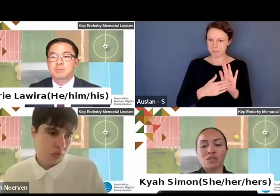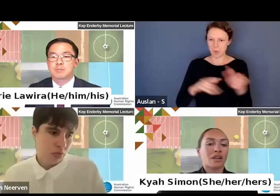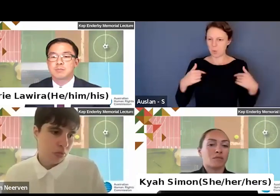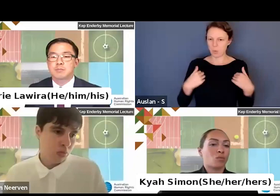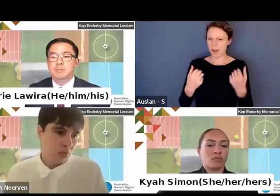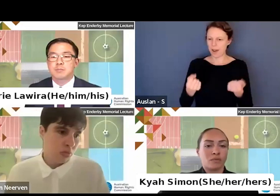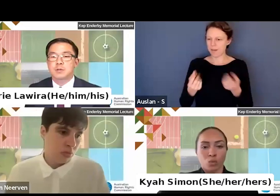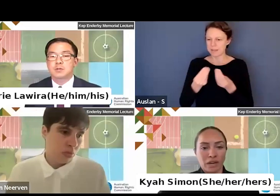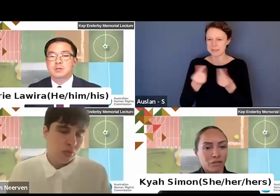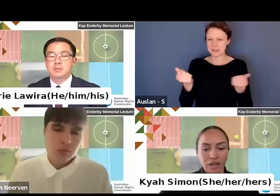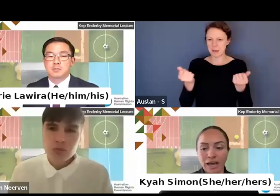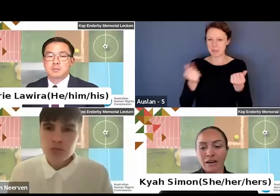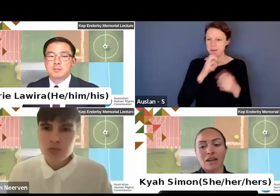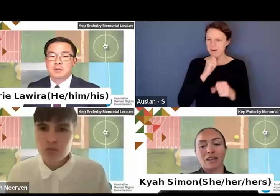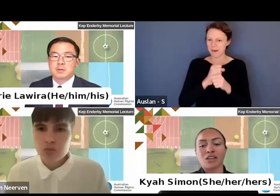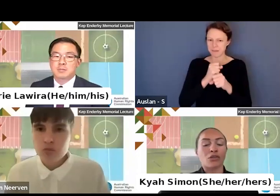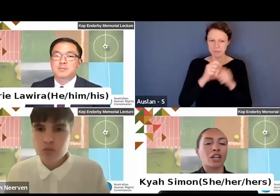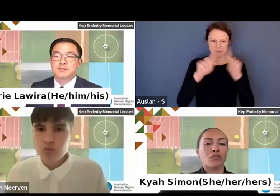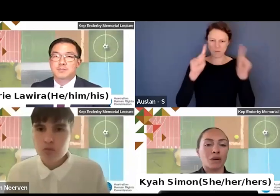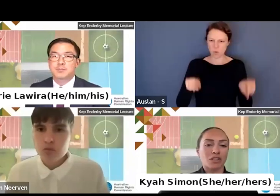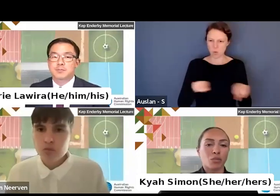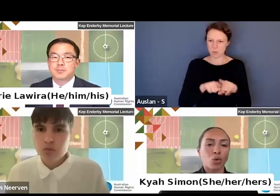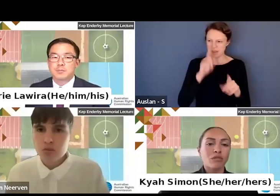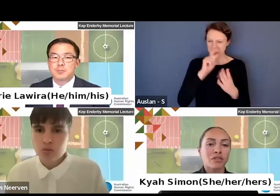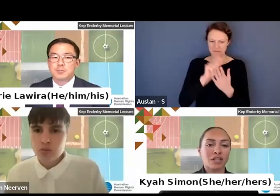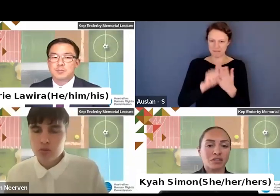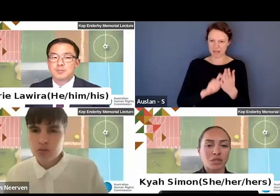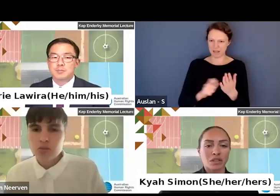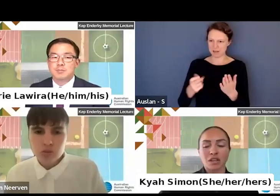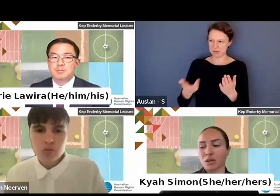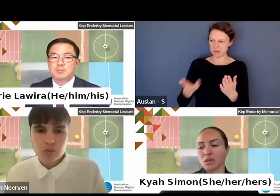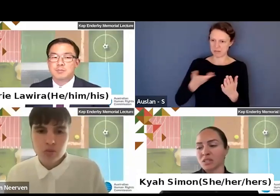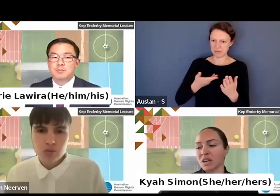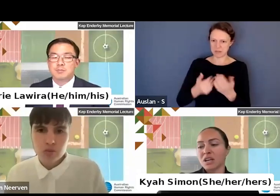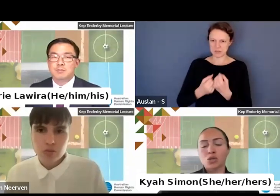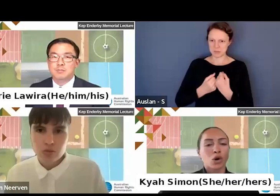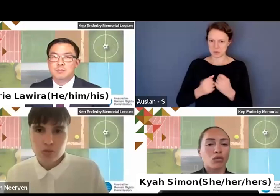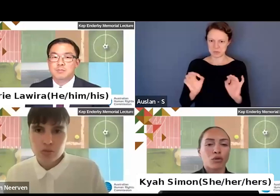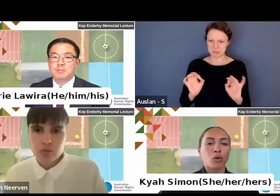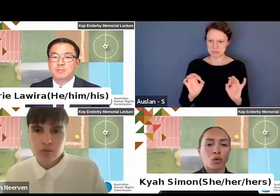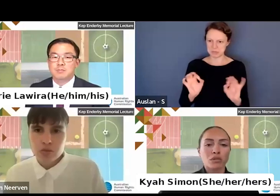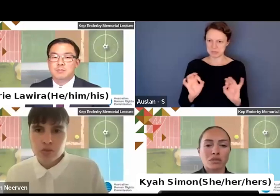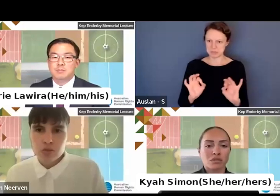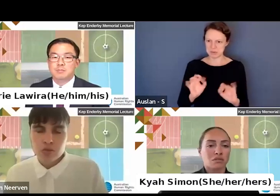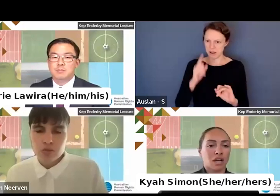that we can fill out, and they don't really offer much support for victims. I think there was 12 reports